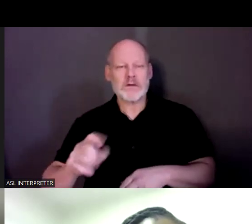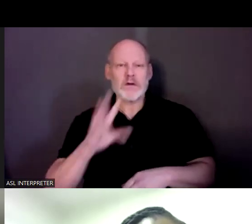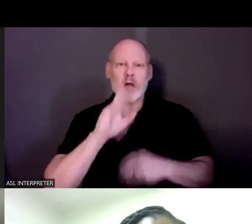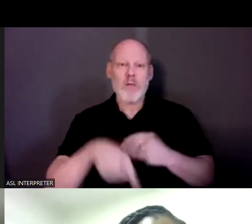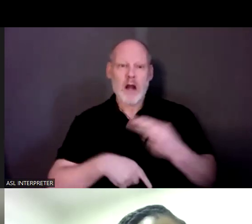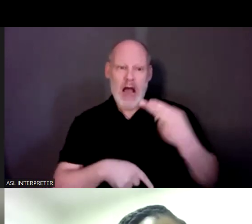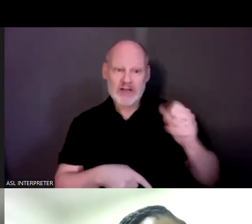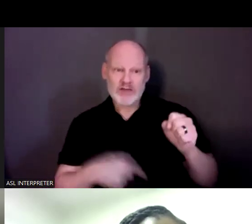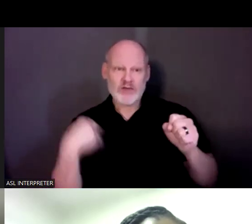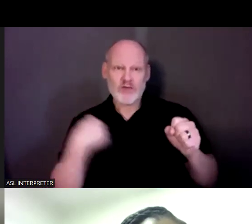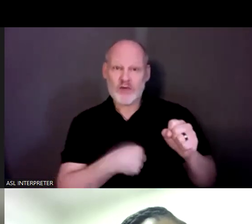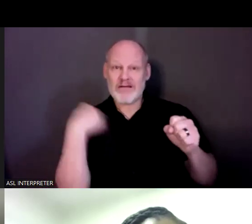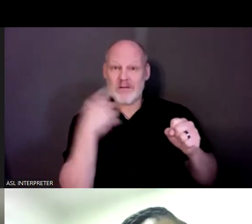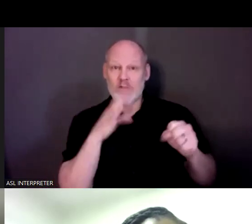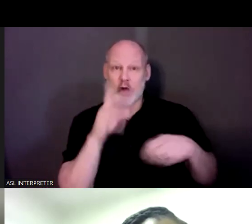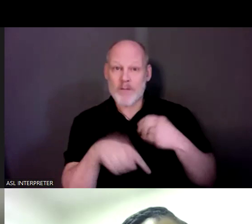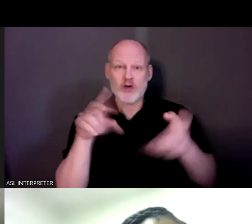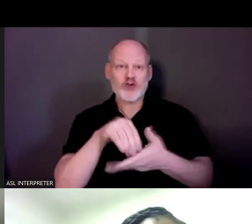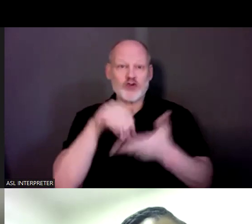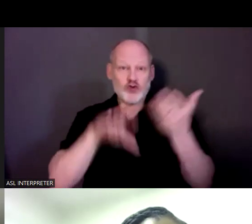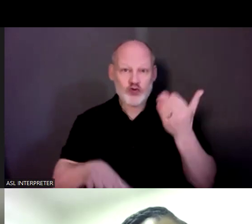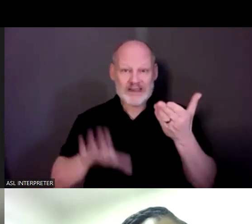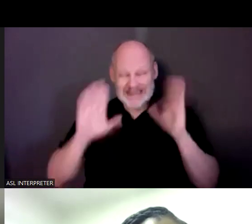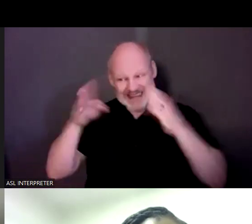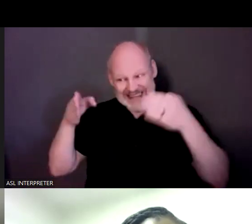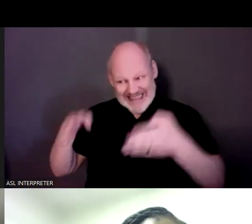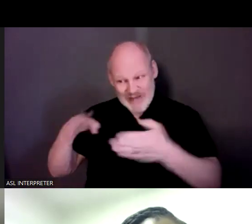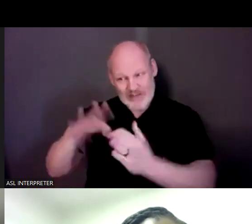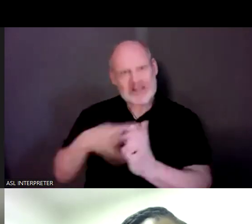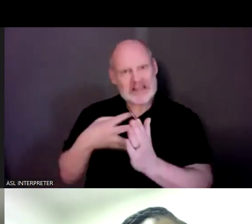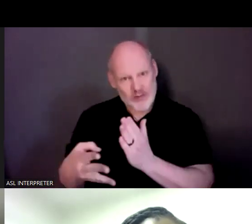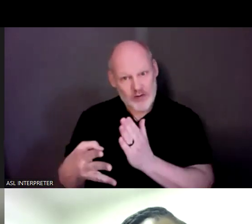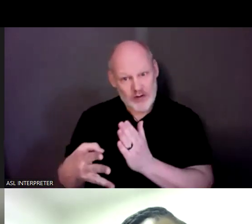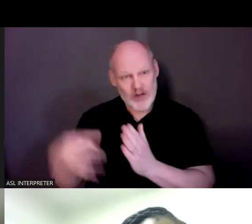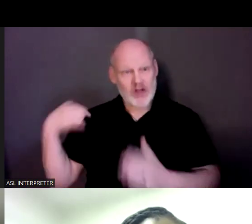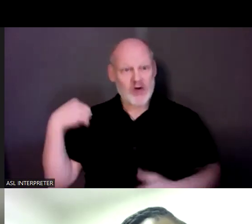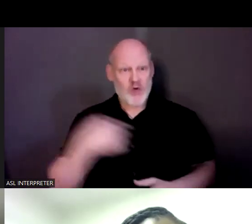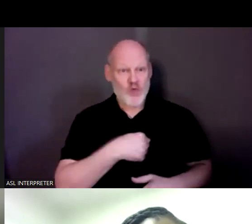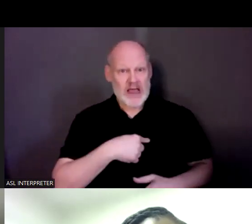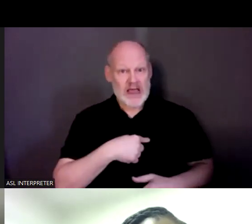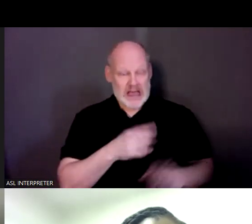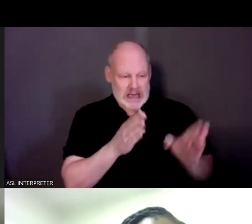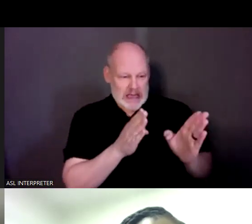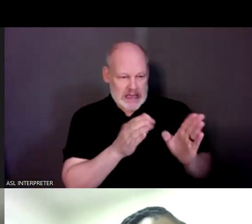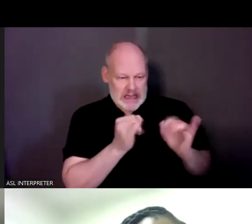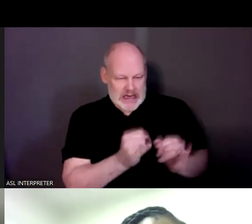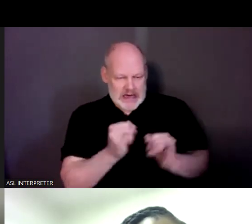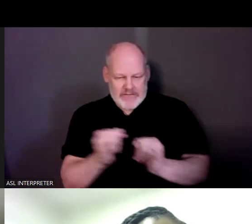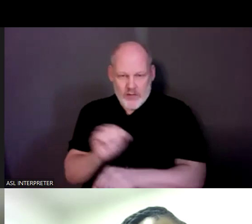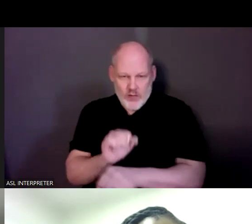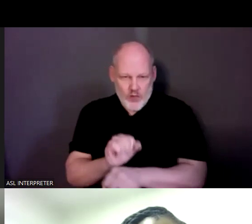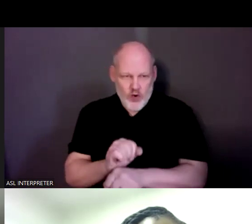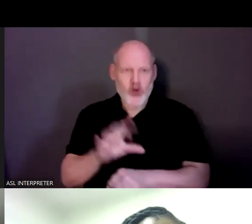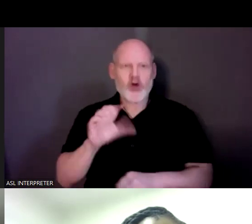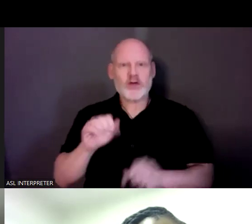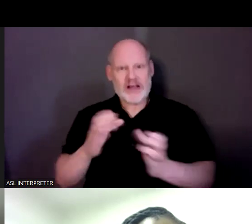schedules; and so we individualize the work, the schedules. The classes they sign up for is